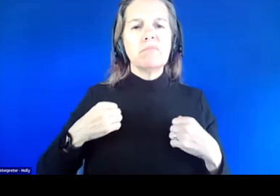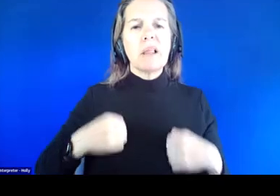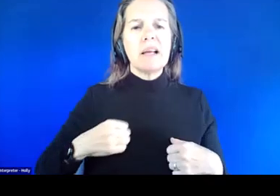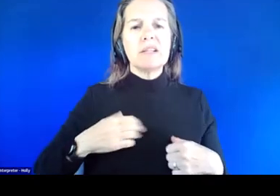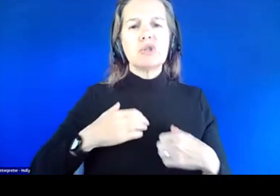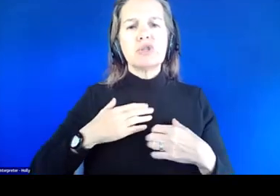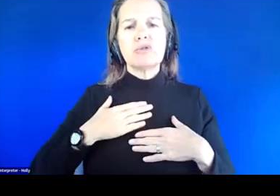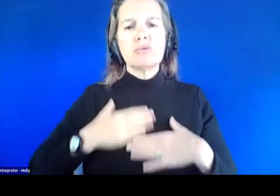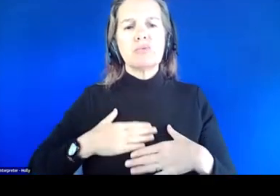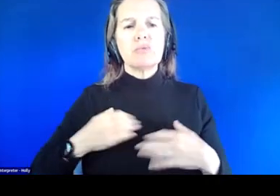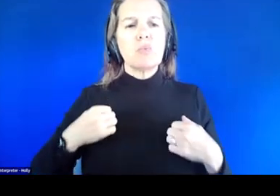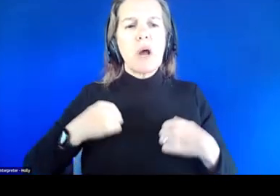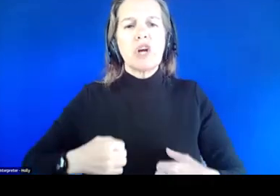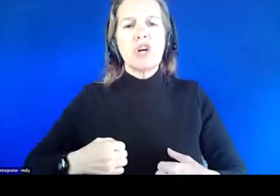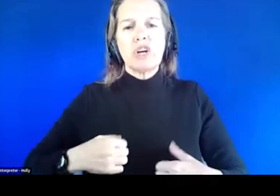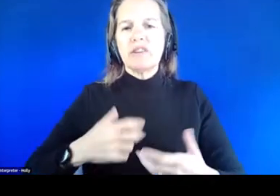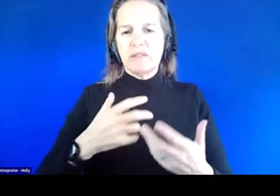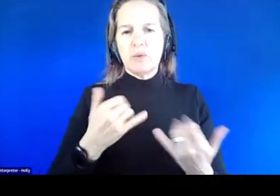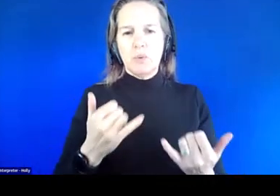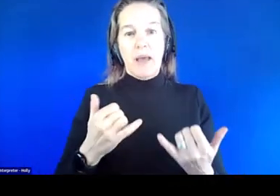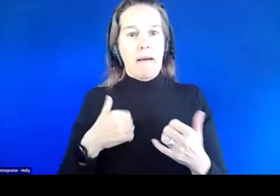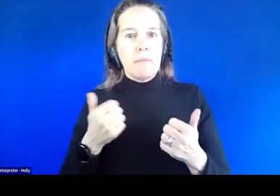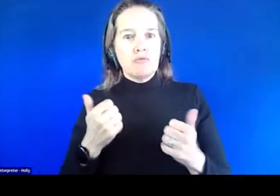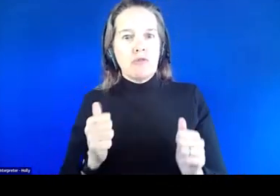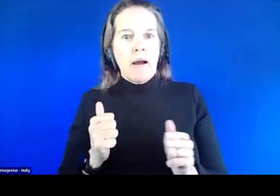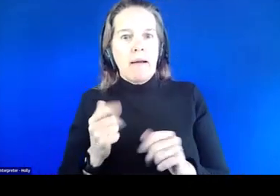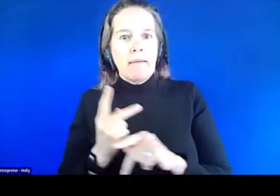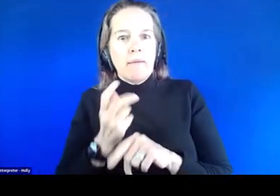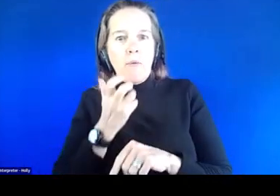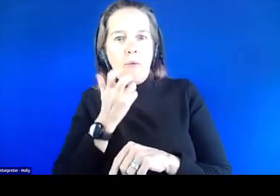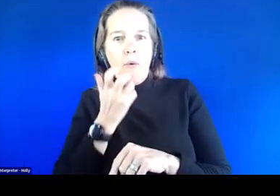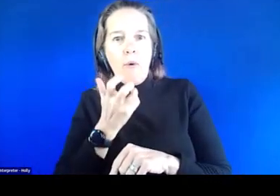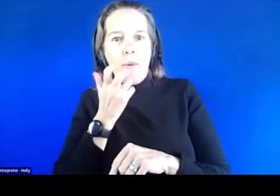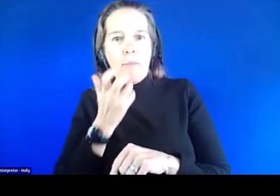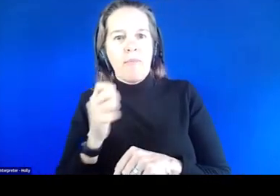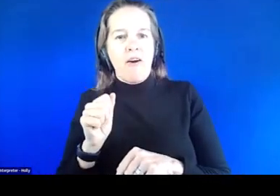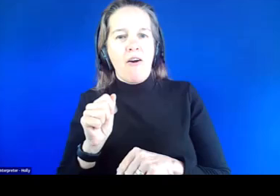trying to stay warm in Arlington, Virginia.